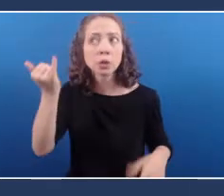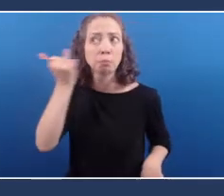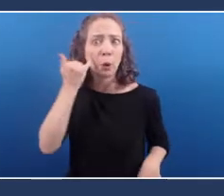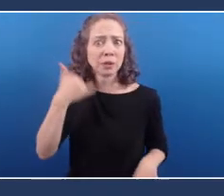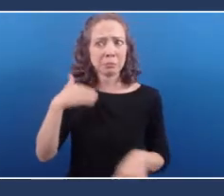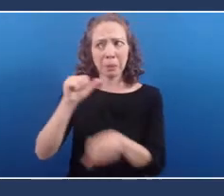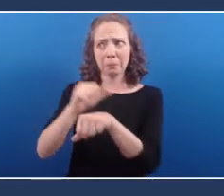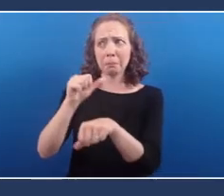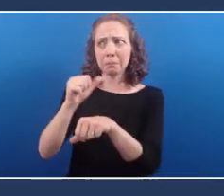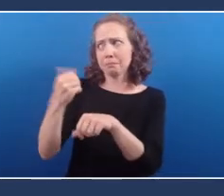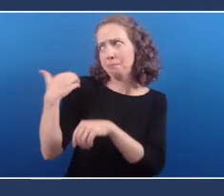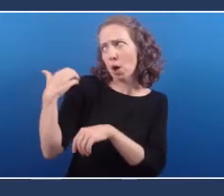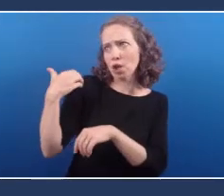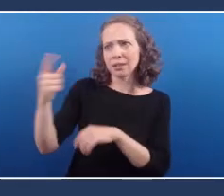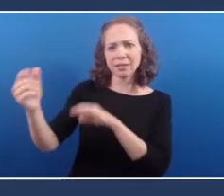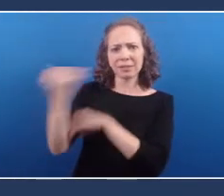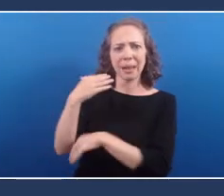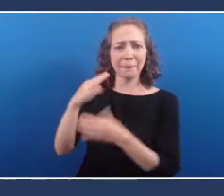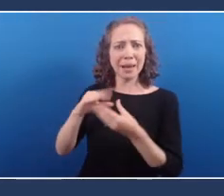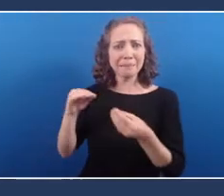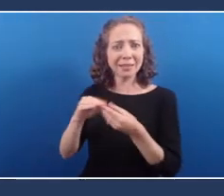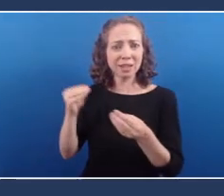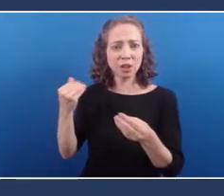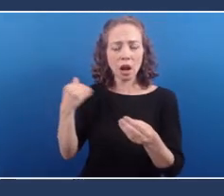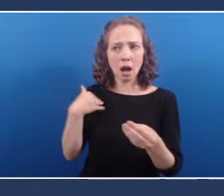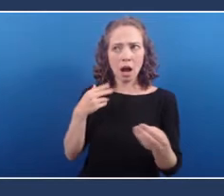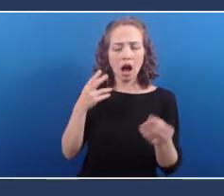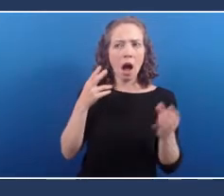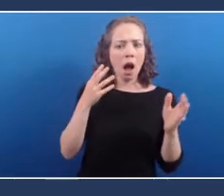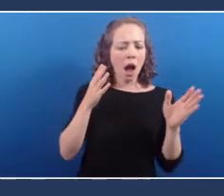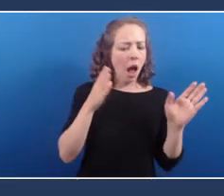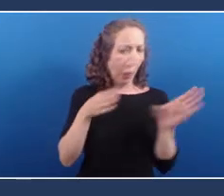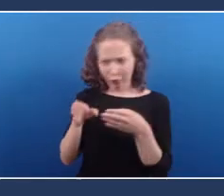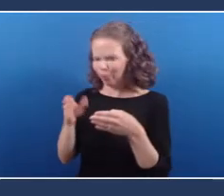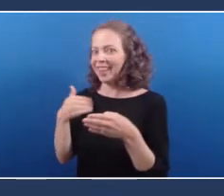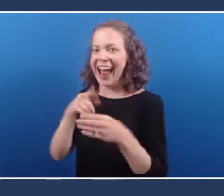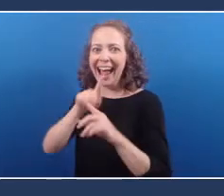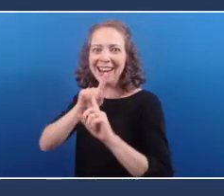and then spend 90 additional minutes doing, I don’t even know what. Right?